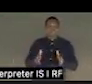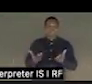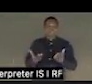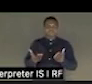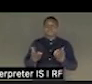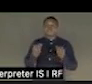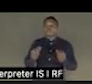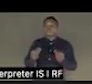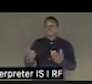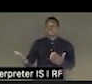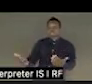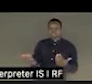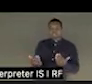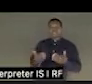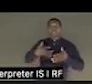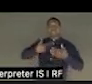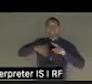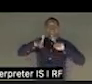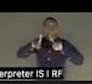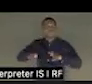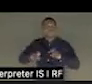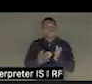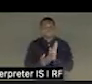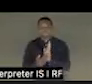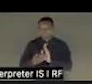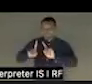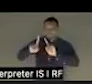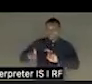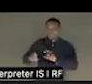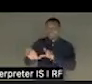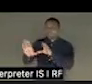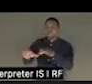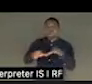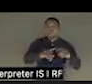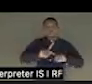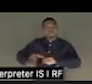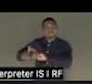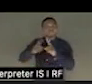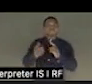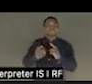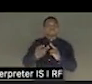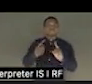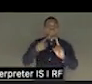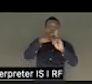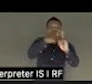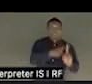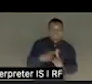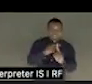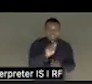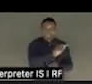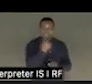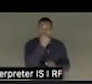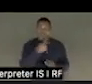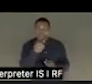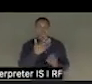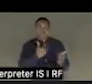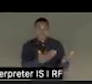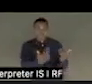And we also have a test panel where people who do not, when we don't have a specific